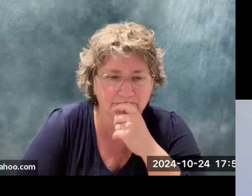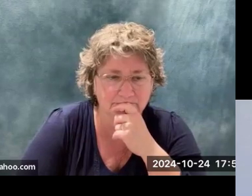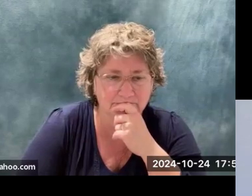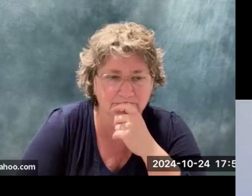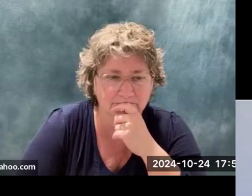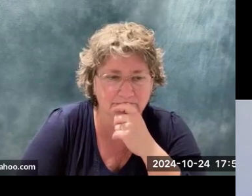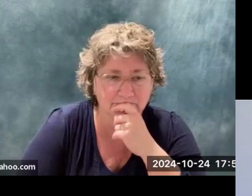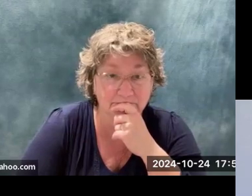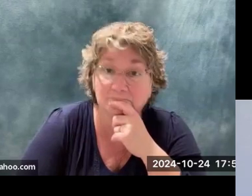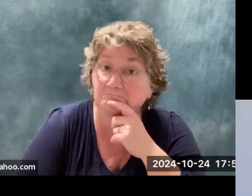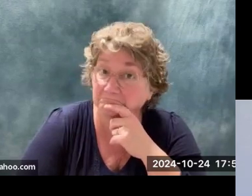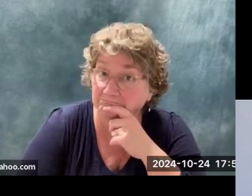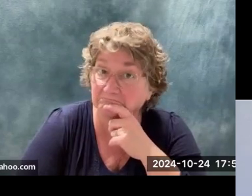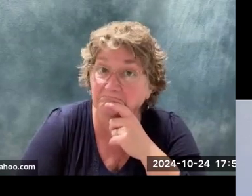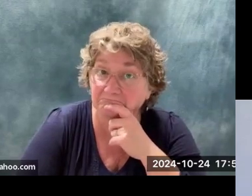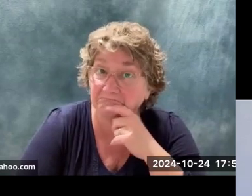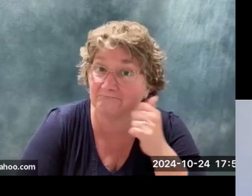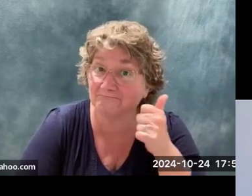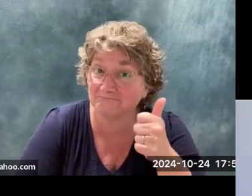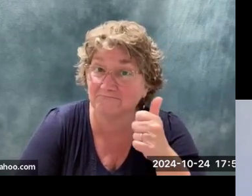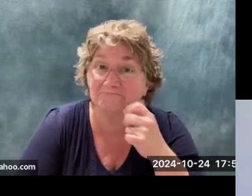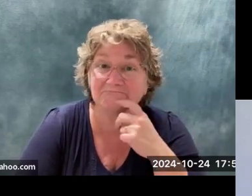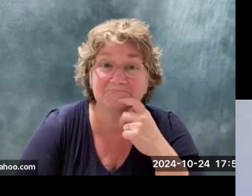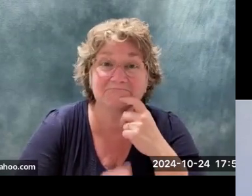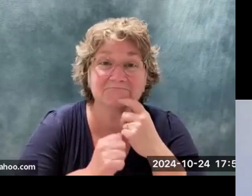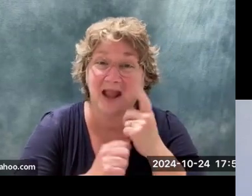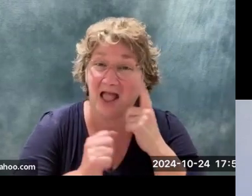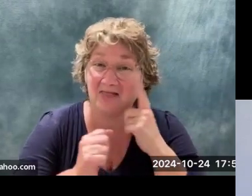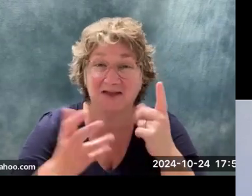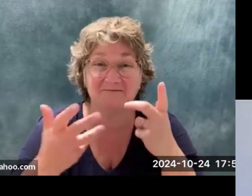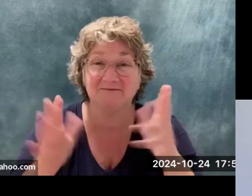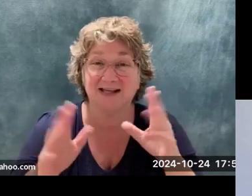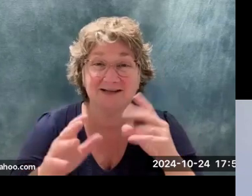All right. I think we're going to get you to dinner a little early.